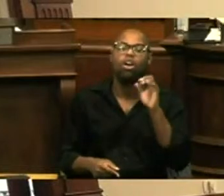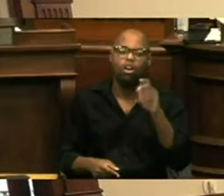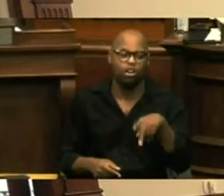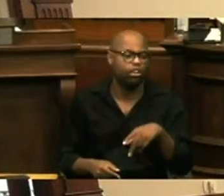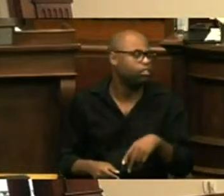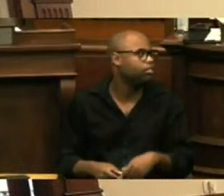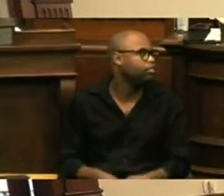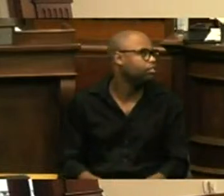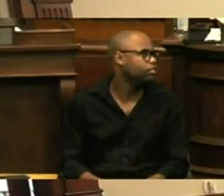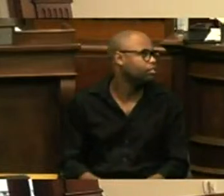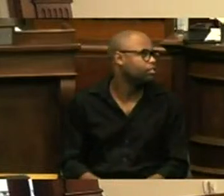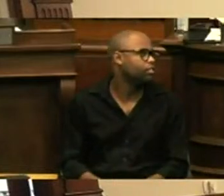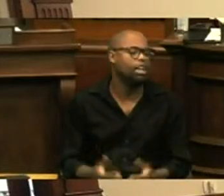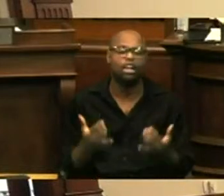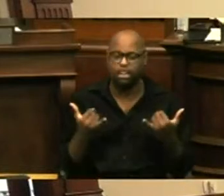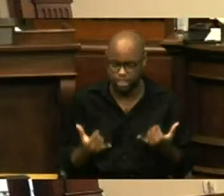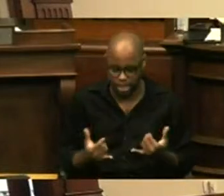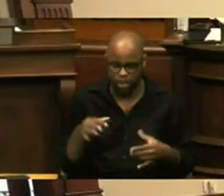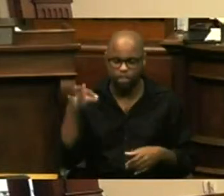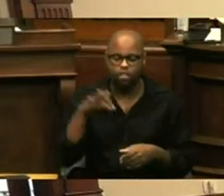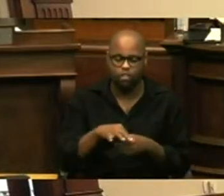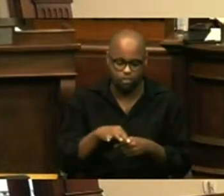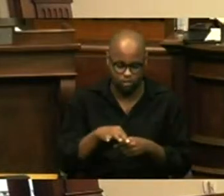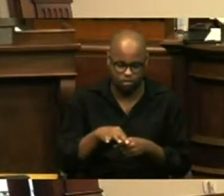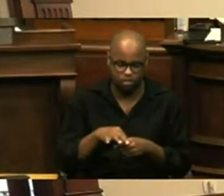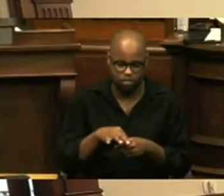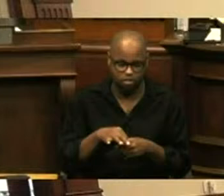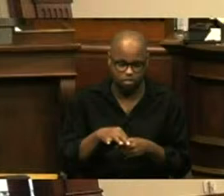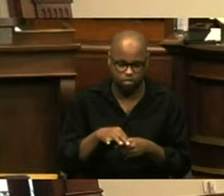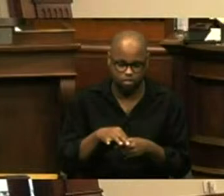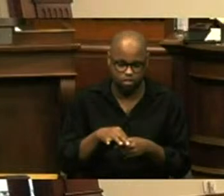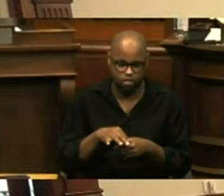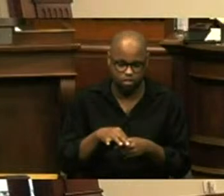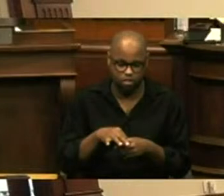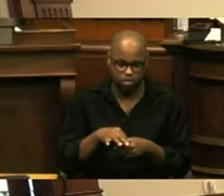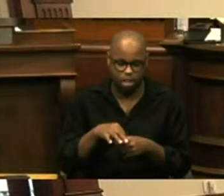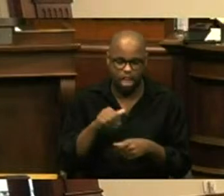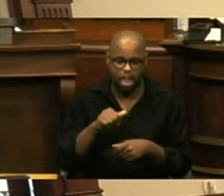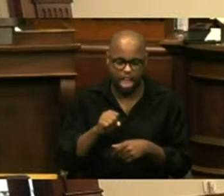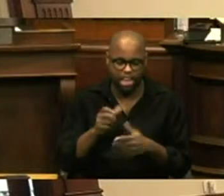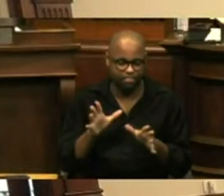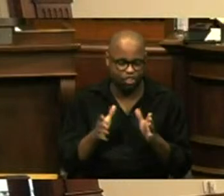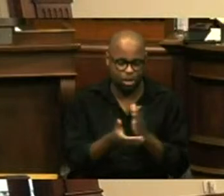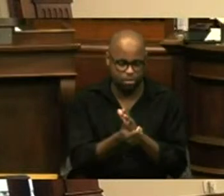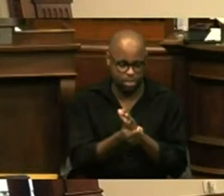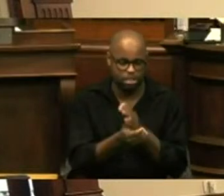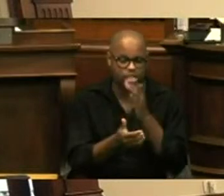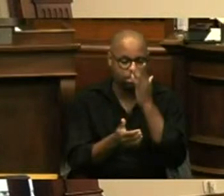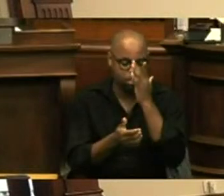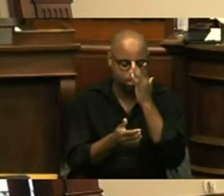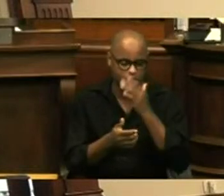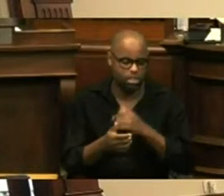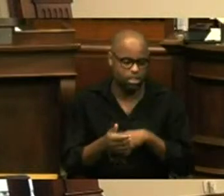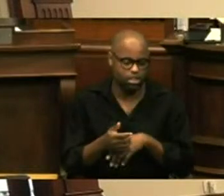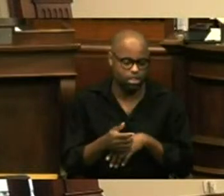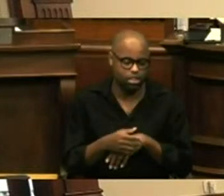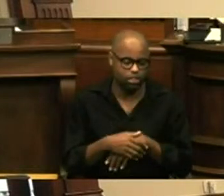the item, and now we're voting on the item, as amended. Yes. O, okay. Let me read. Now we gotta